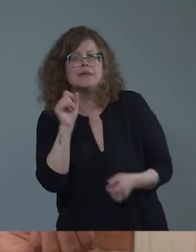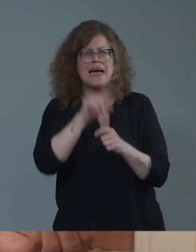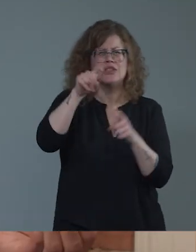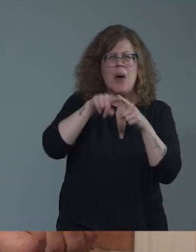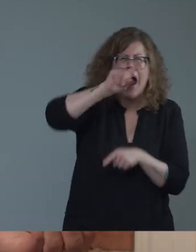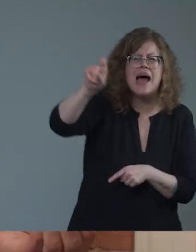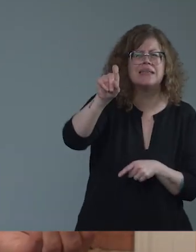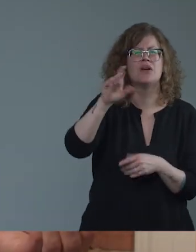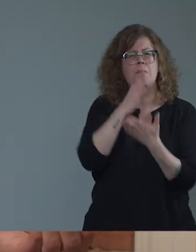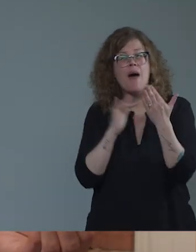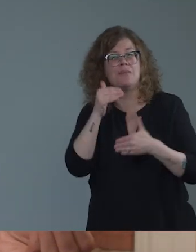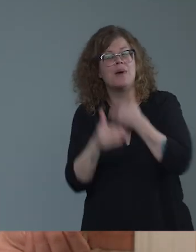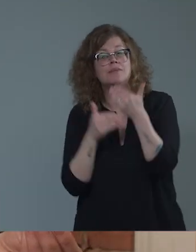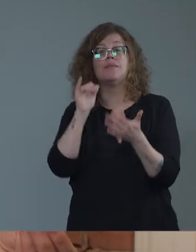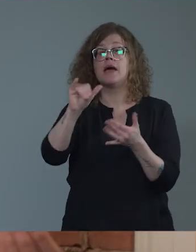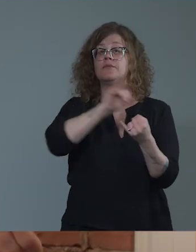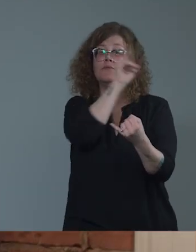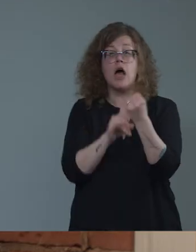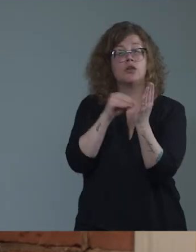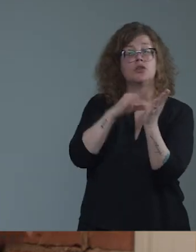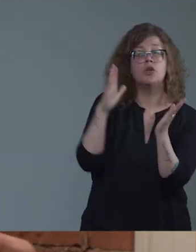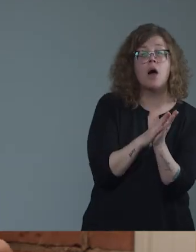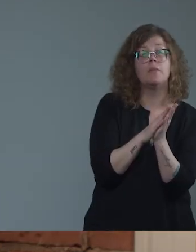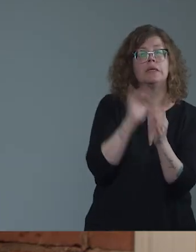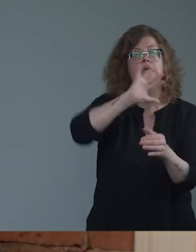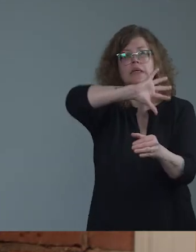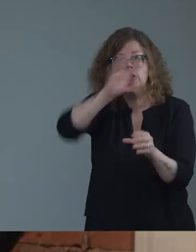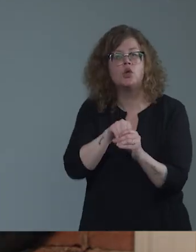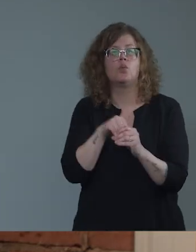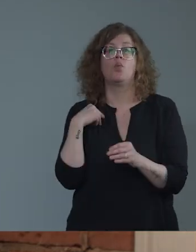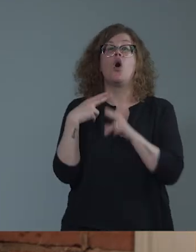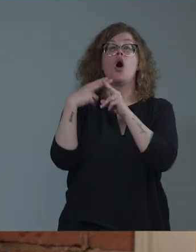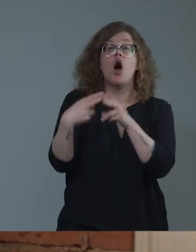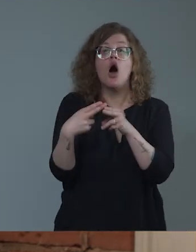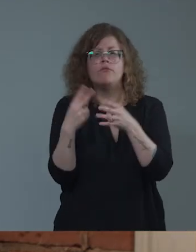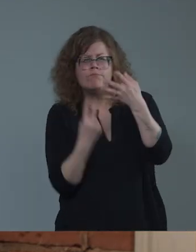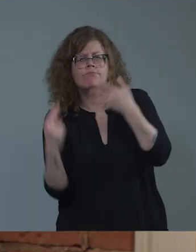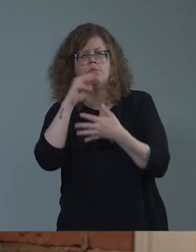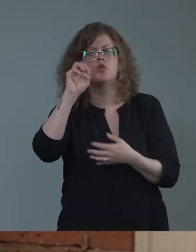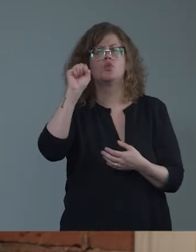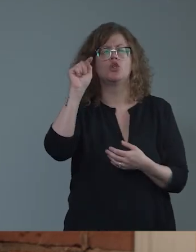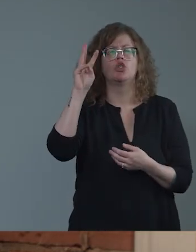augmented reality over time? As digital formats change, who owns the online rights to things?